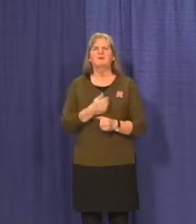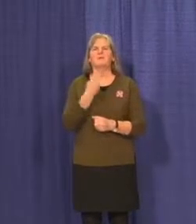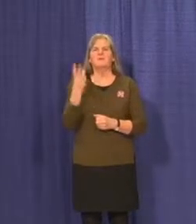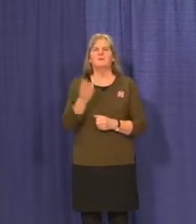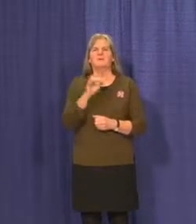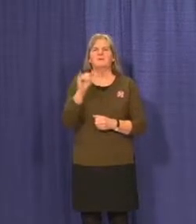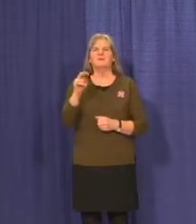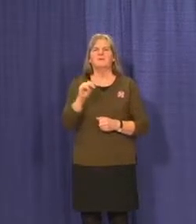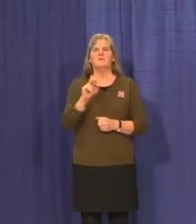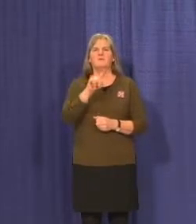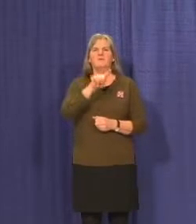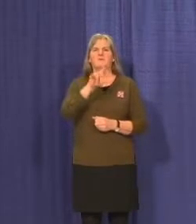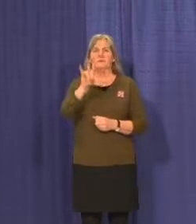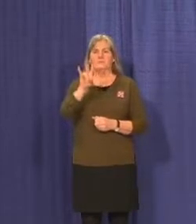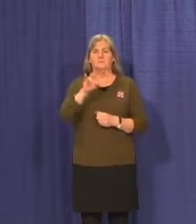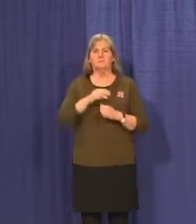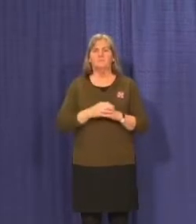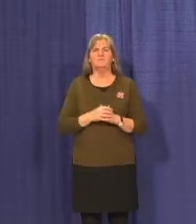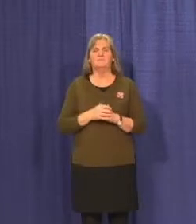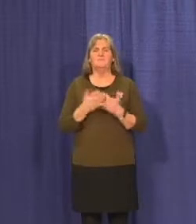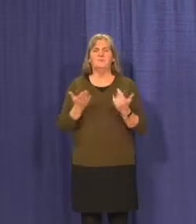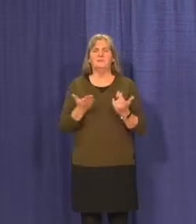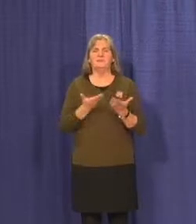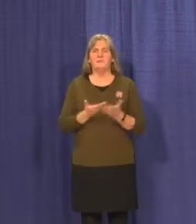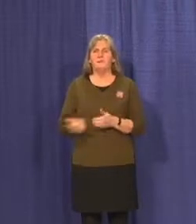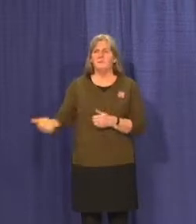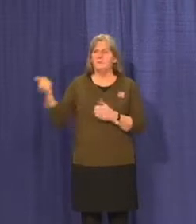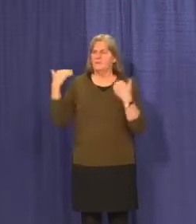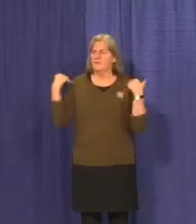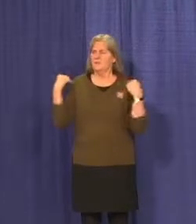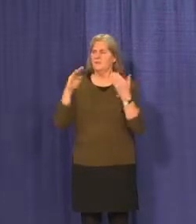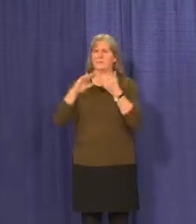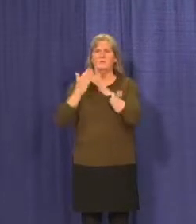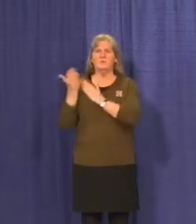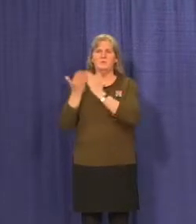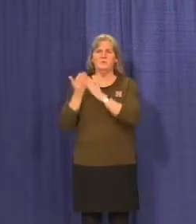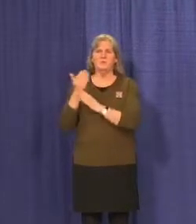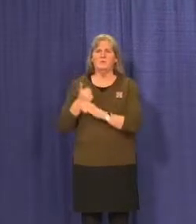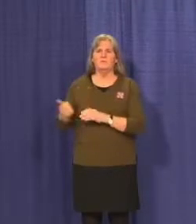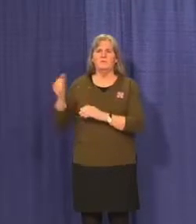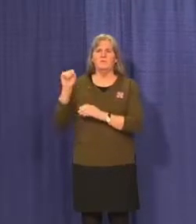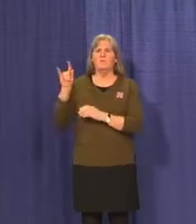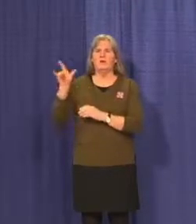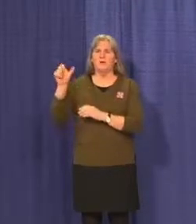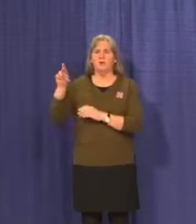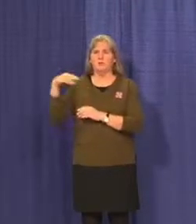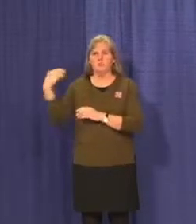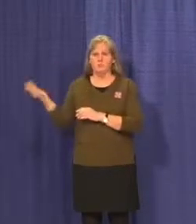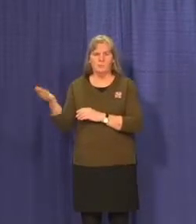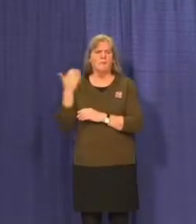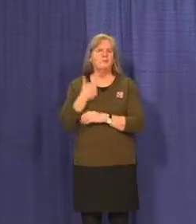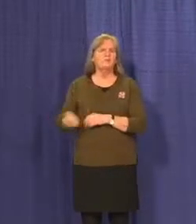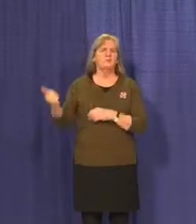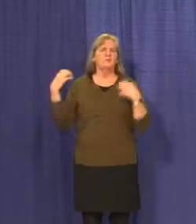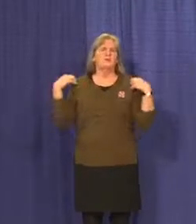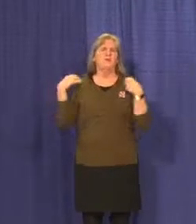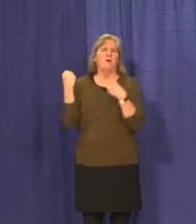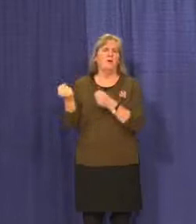Wednesday, January 27th. We're joined by the Minister of community services, the honourable John Streicker into the Yukon's Chief Medical